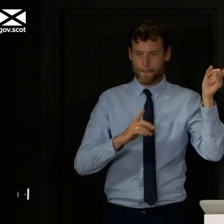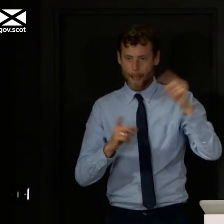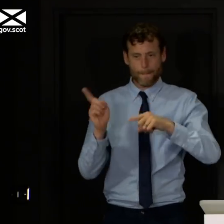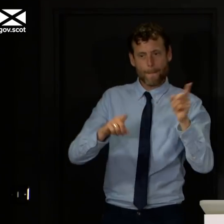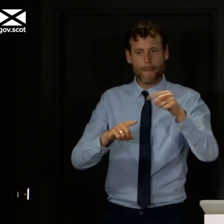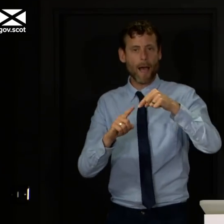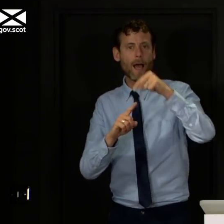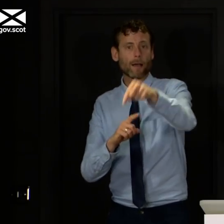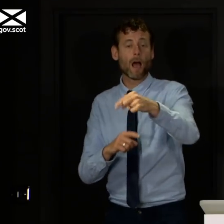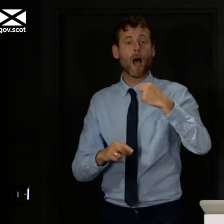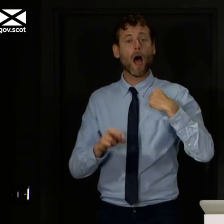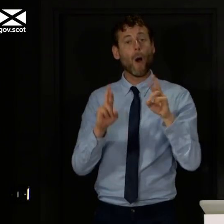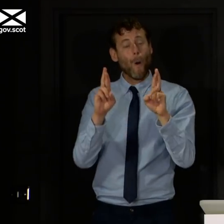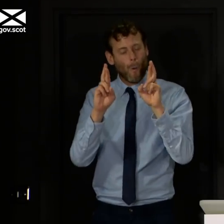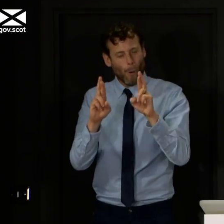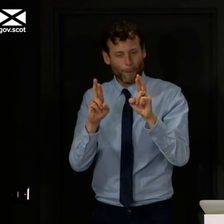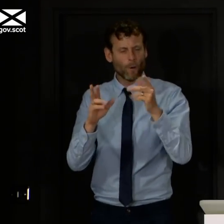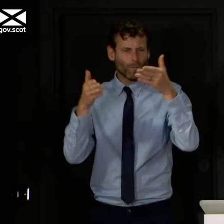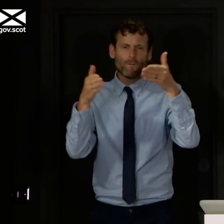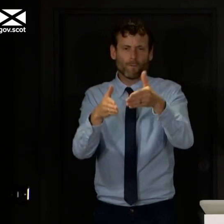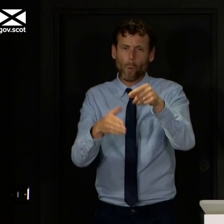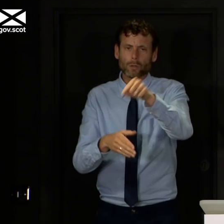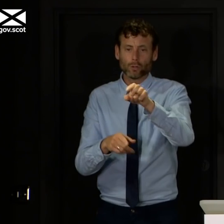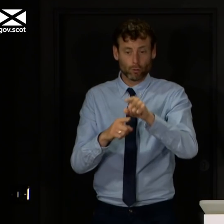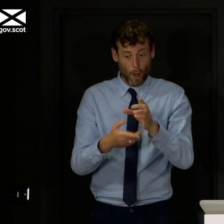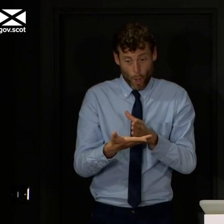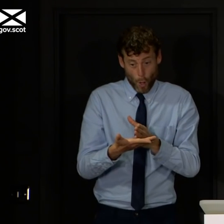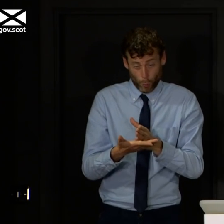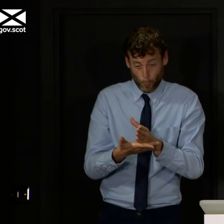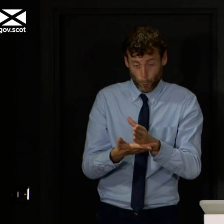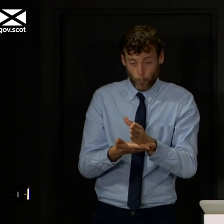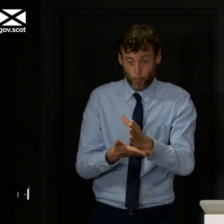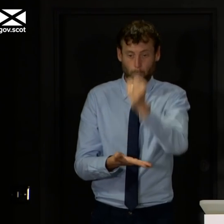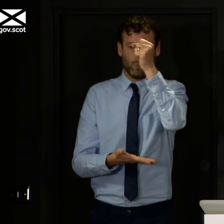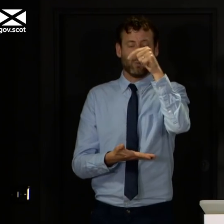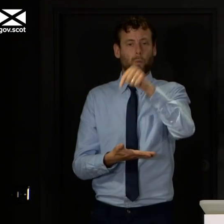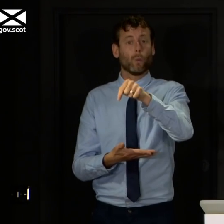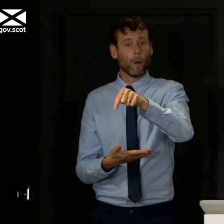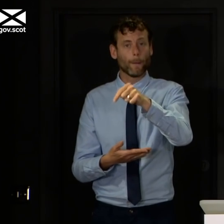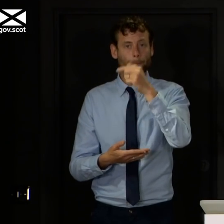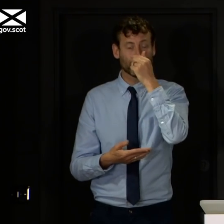are absolutely focused on trying to get through this in a way and at a pace that mitigates